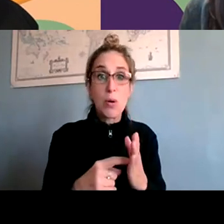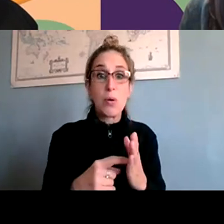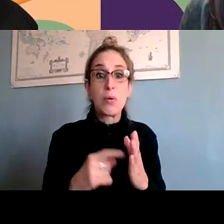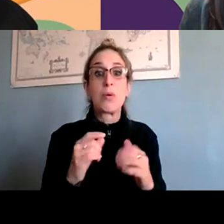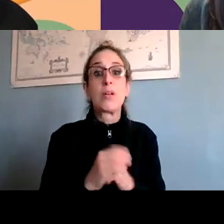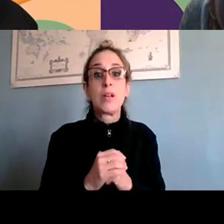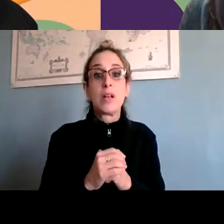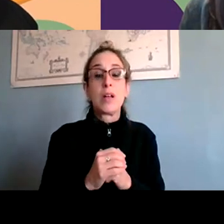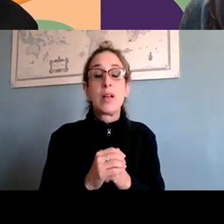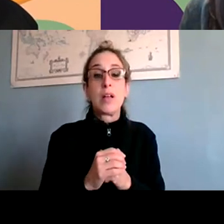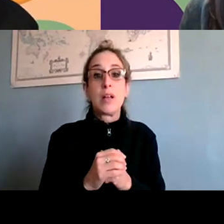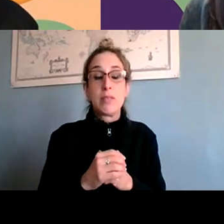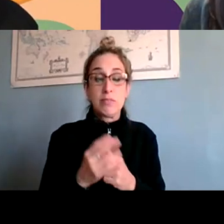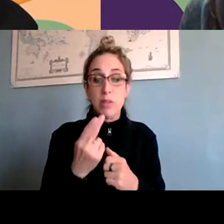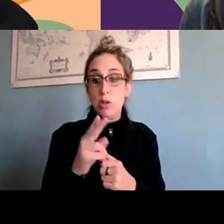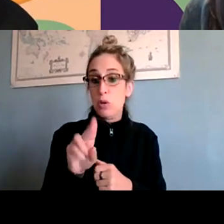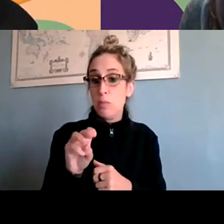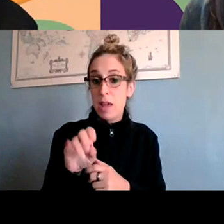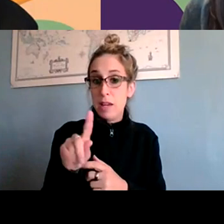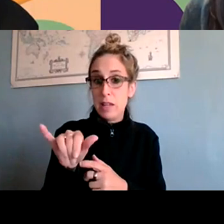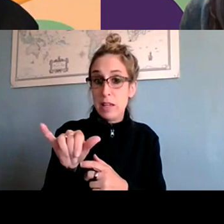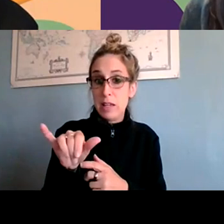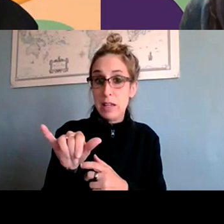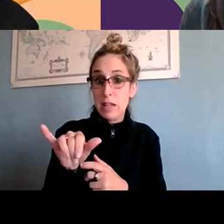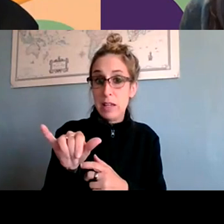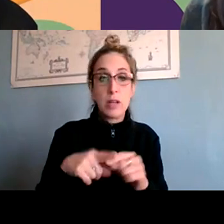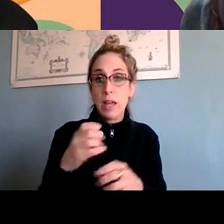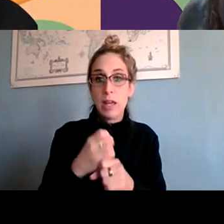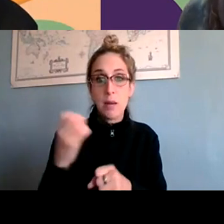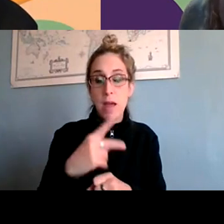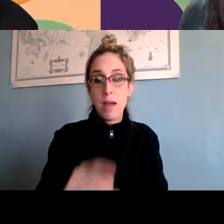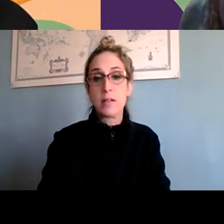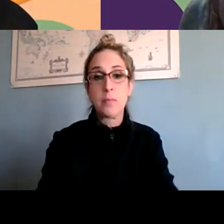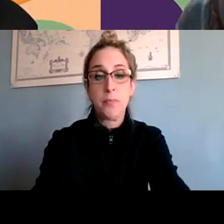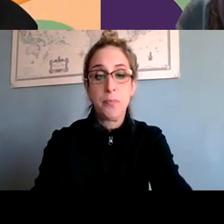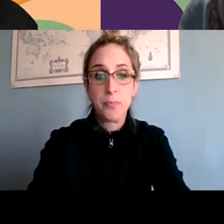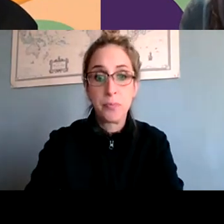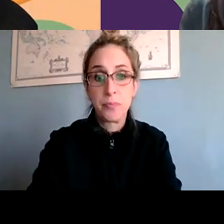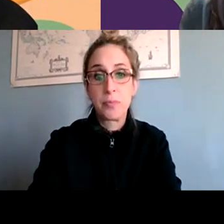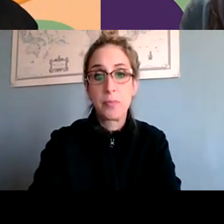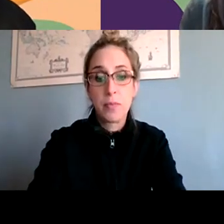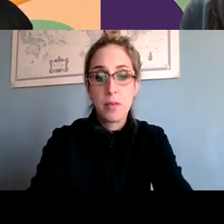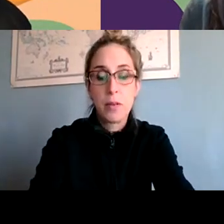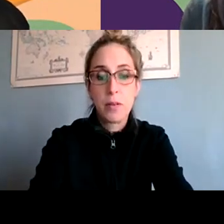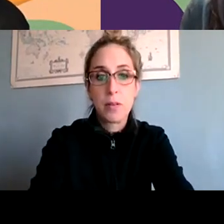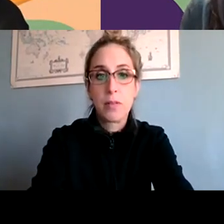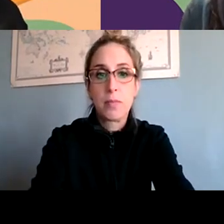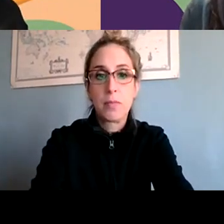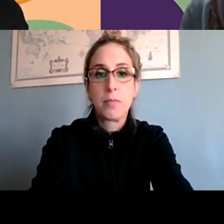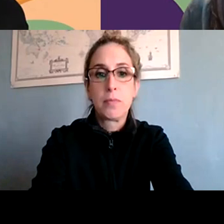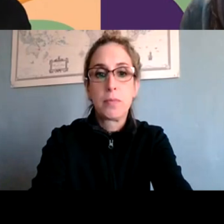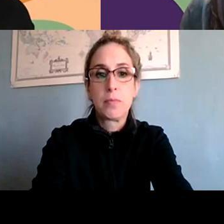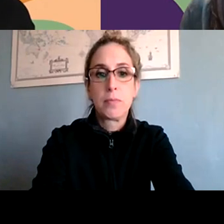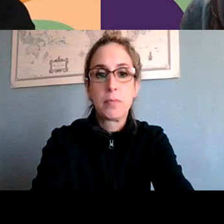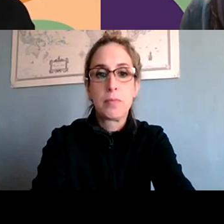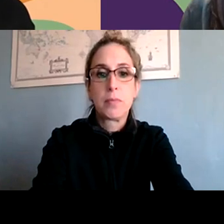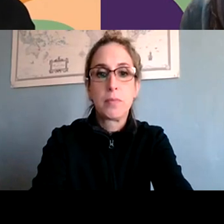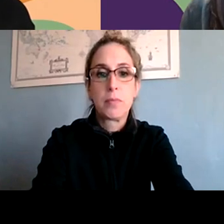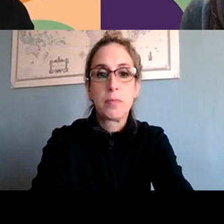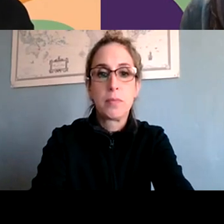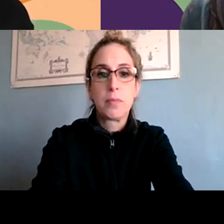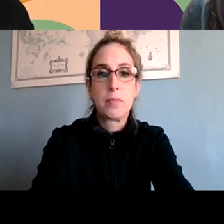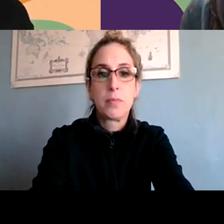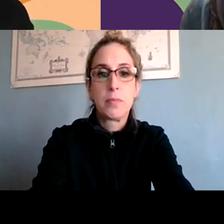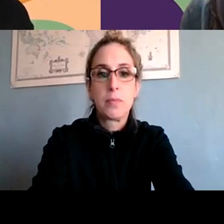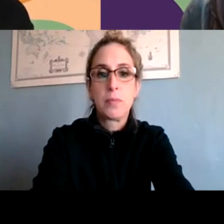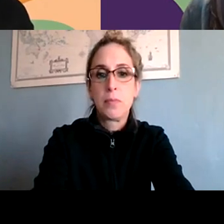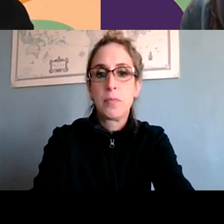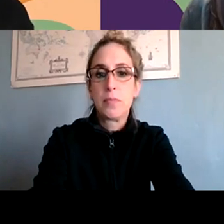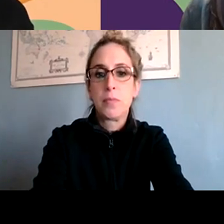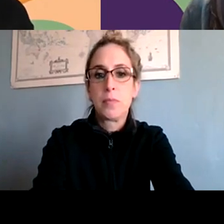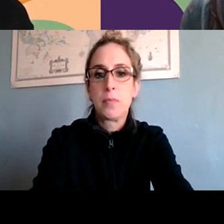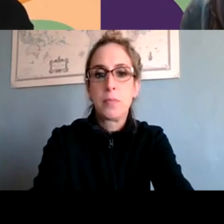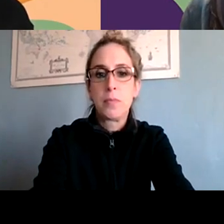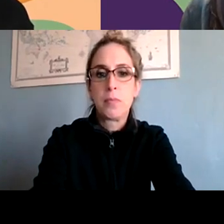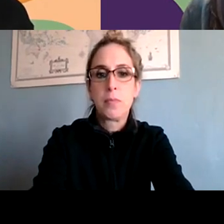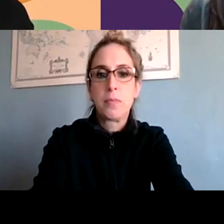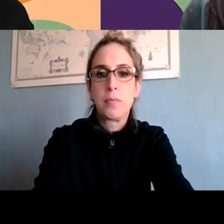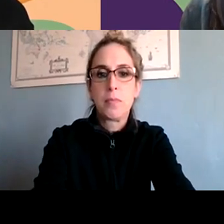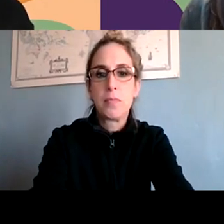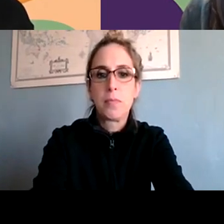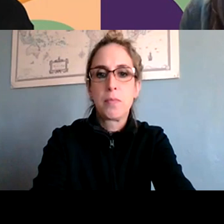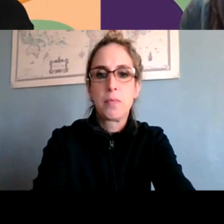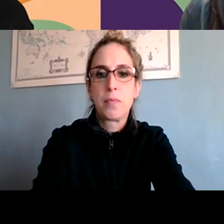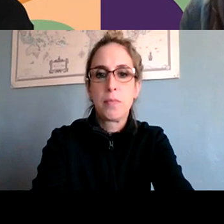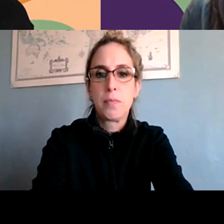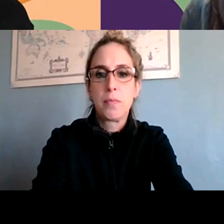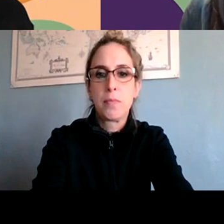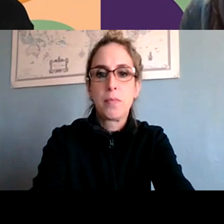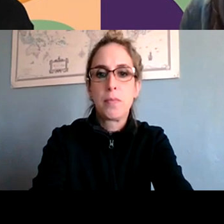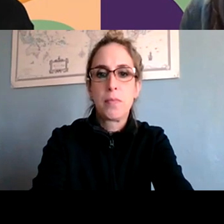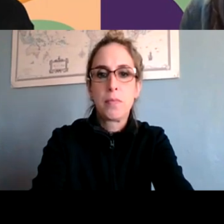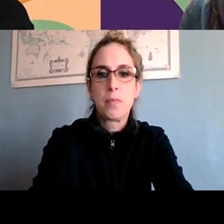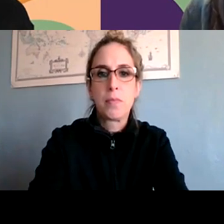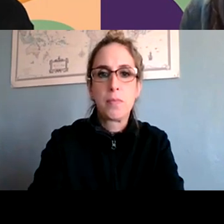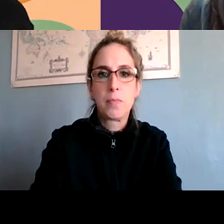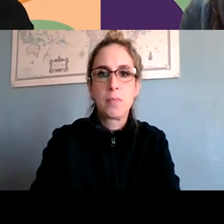Aurora Chang: In your class and you're not going to get from manatee back so um so yeah I mean I think there's so many things we can do, the problem is, it requires that academics and professors release control.